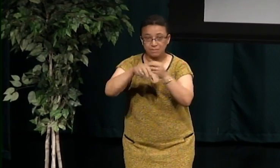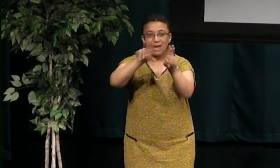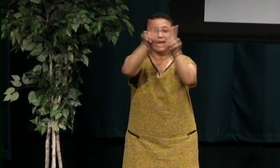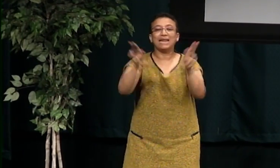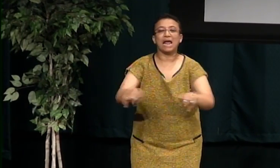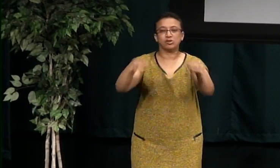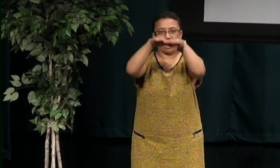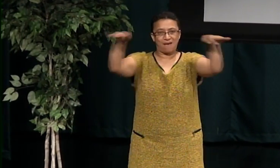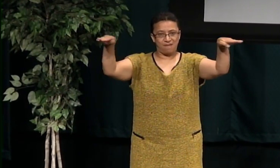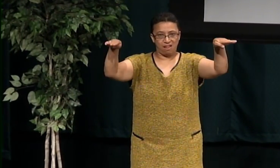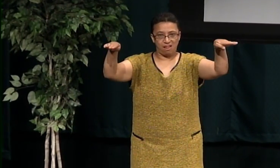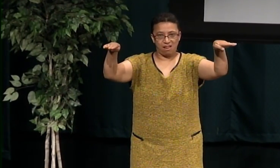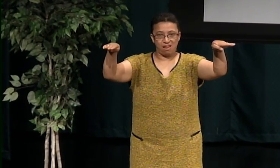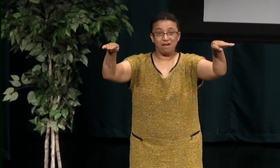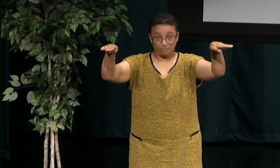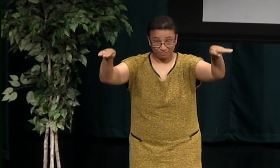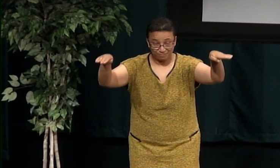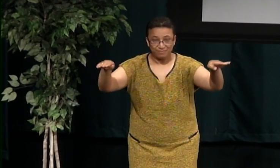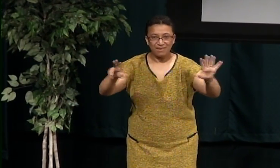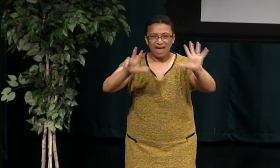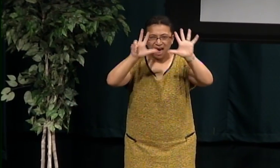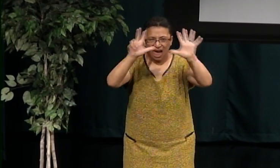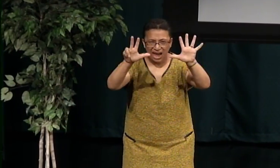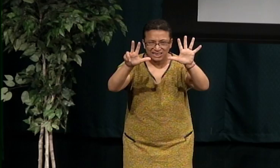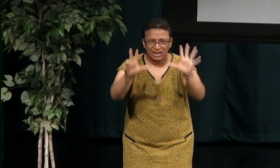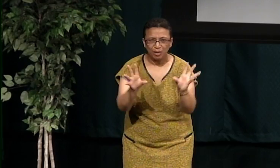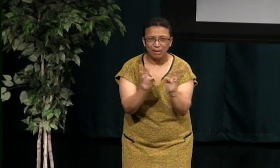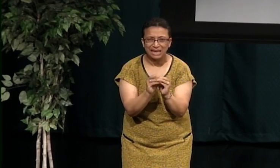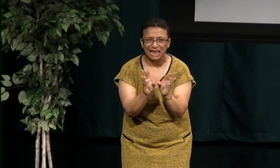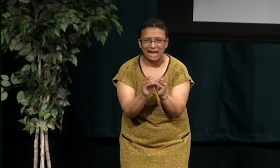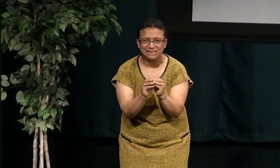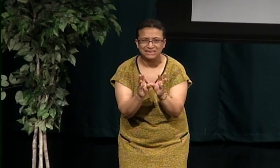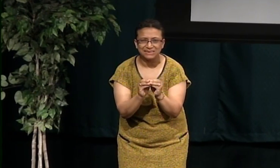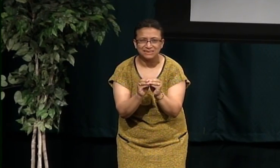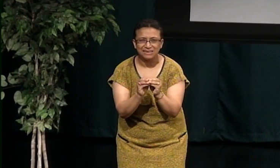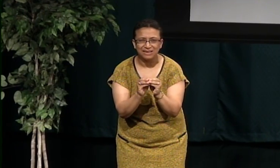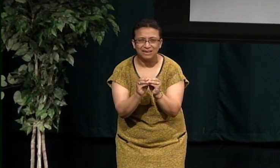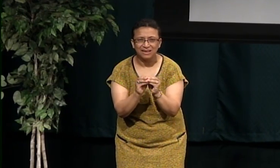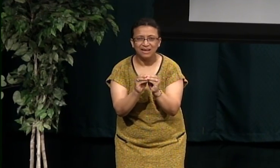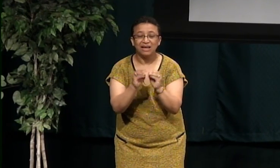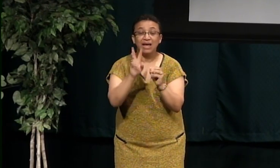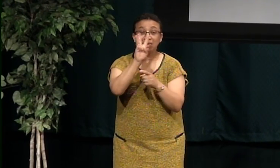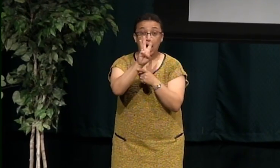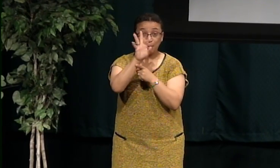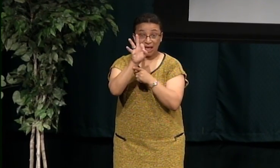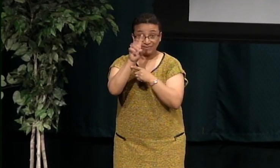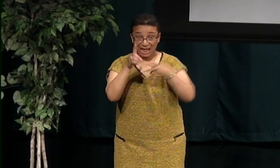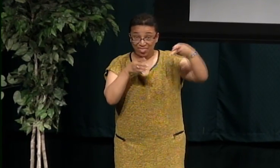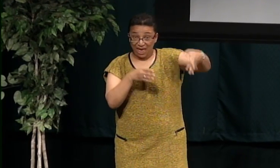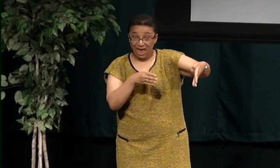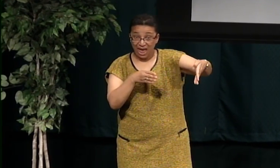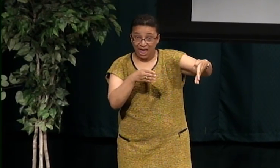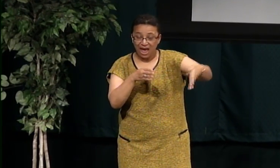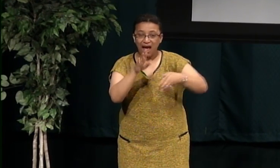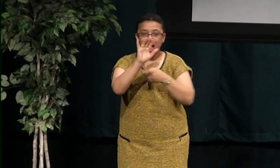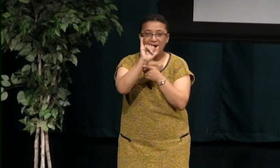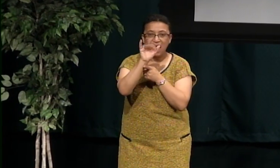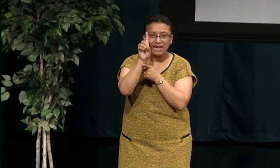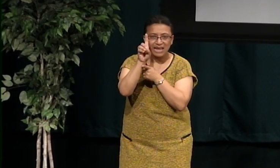If I could add to that. On an international level, eight meetings. Okay?